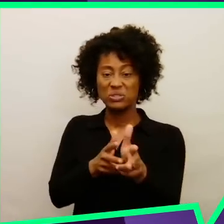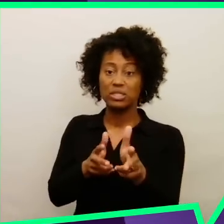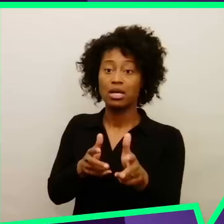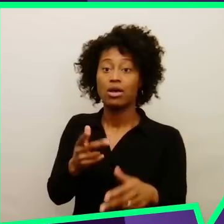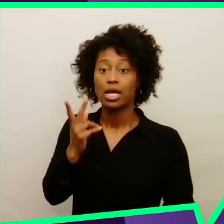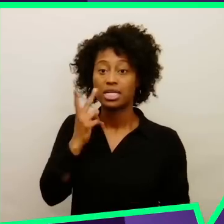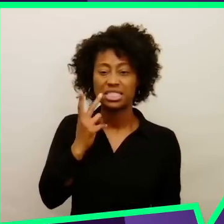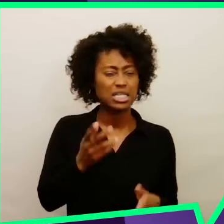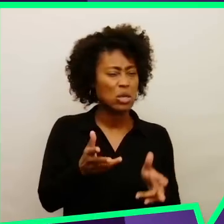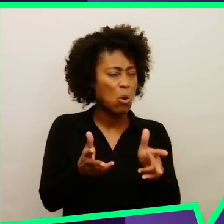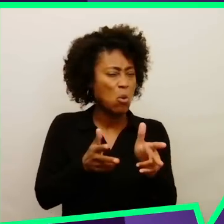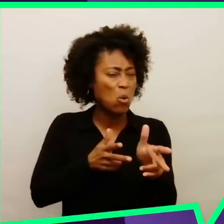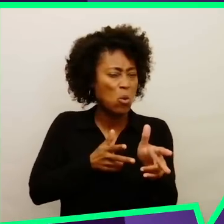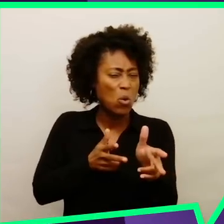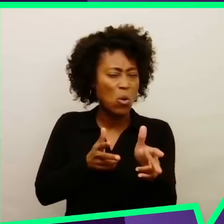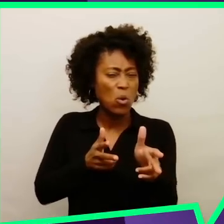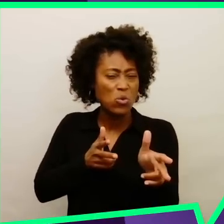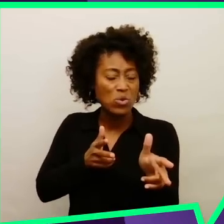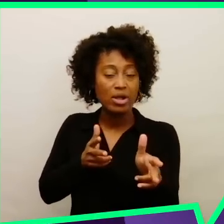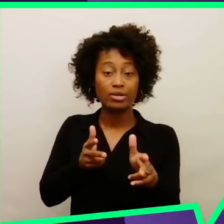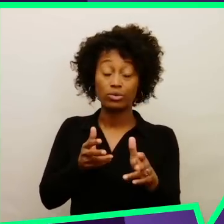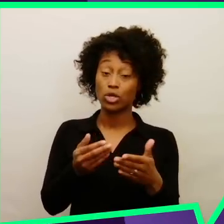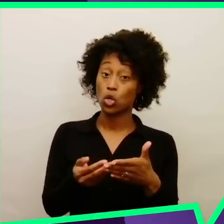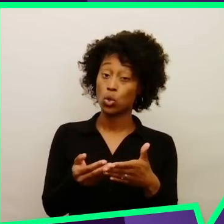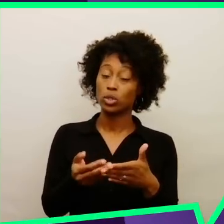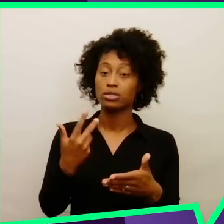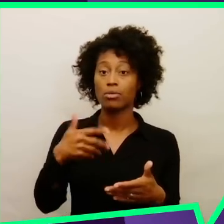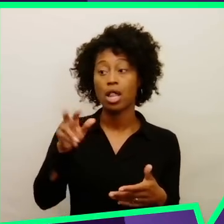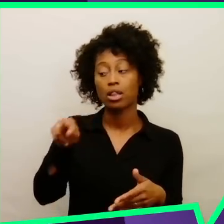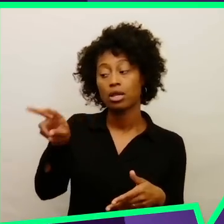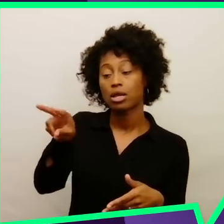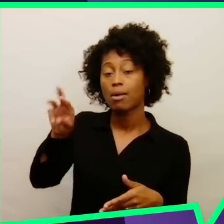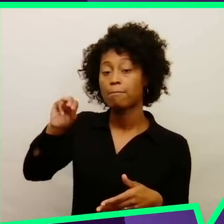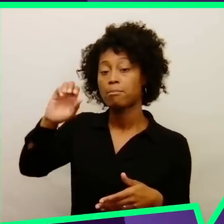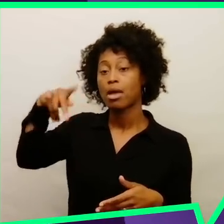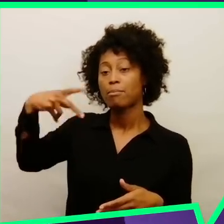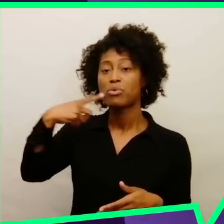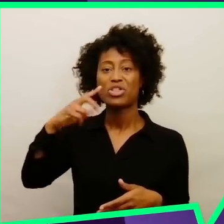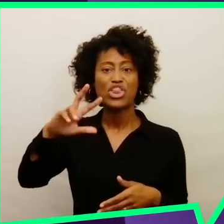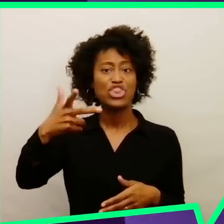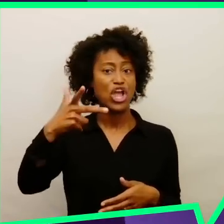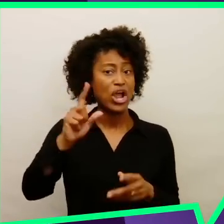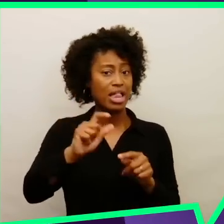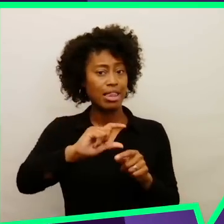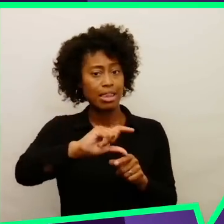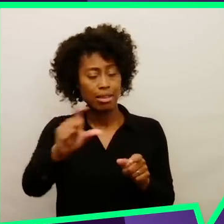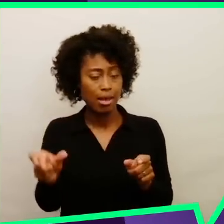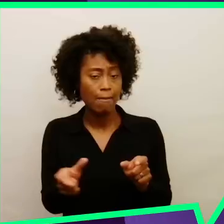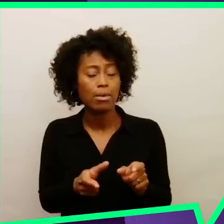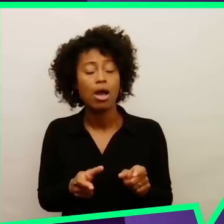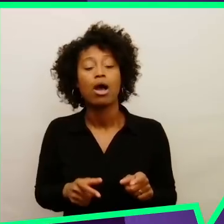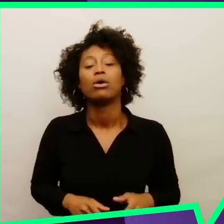Yeah, they're really like neck to neck by looking at that map. And we're in, what, lap three. So anything can happen.